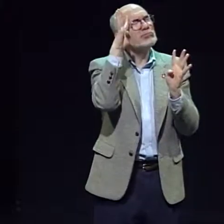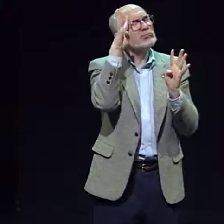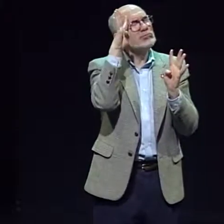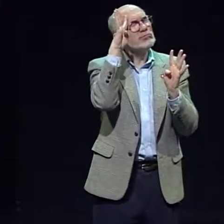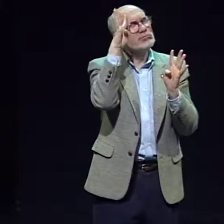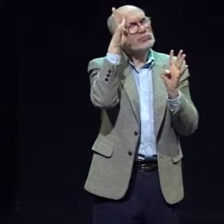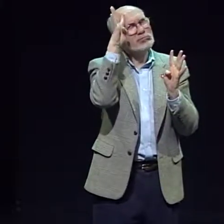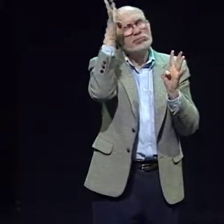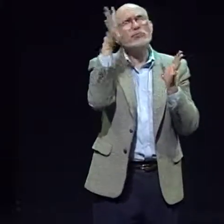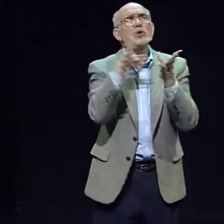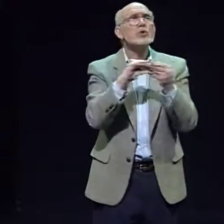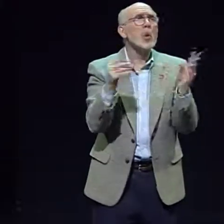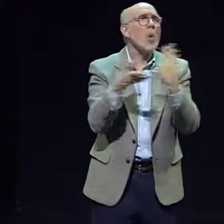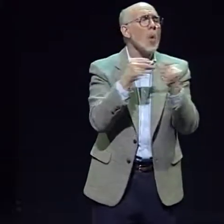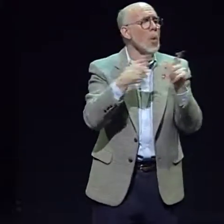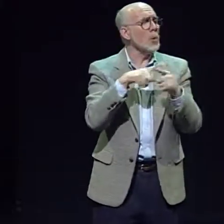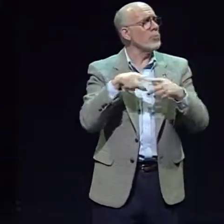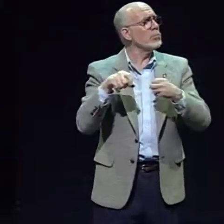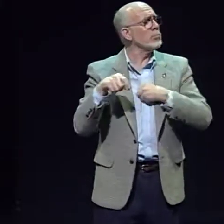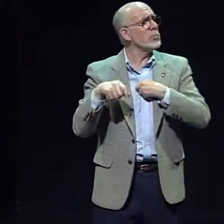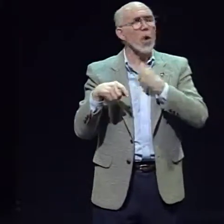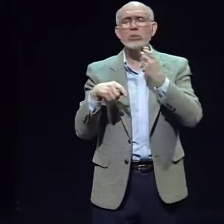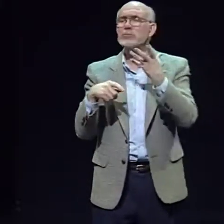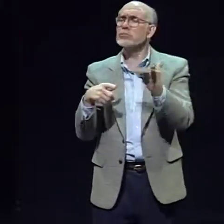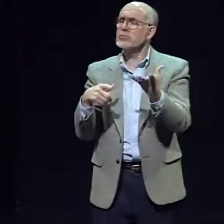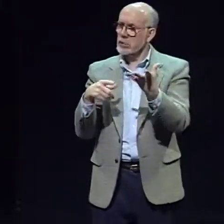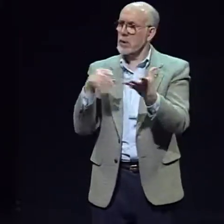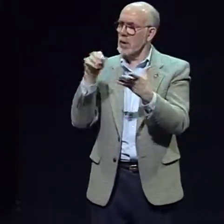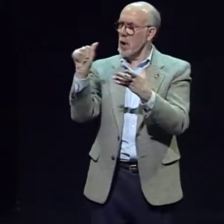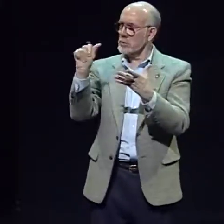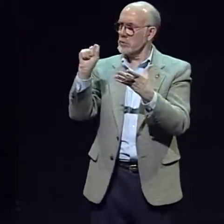BY THE STUDENTS IF I COULD CREATE